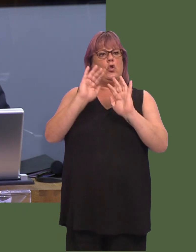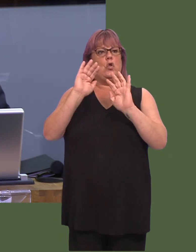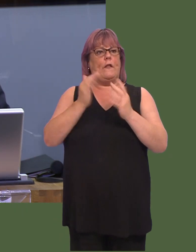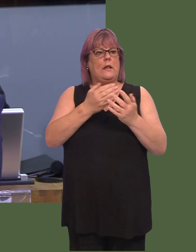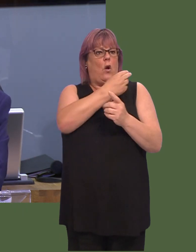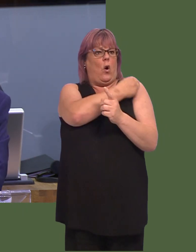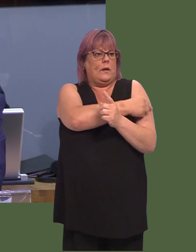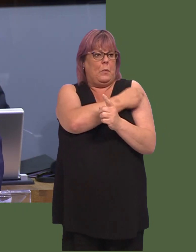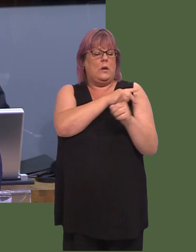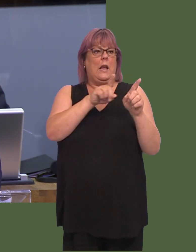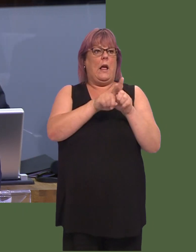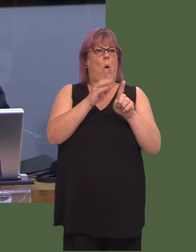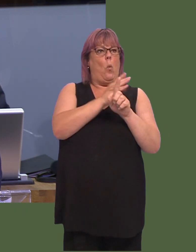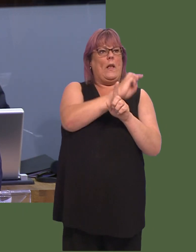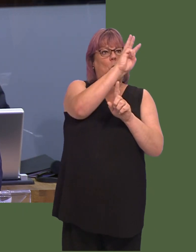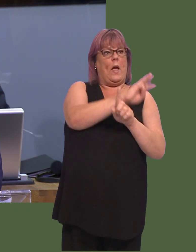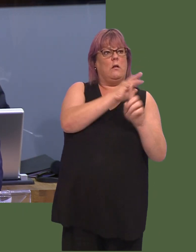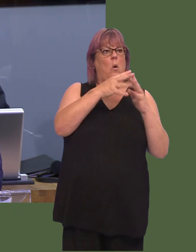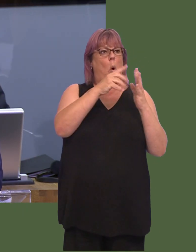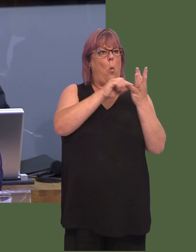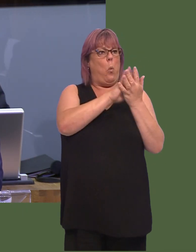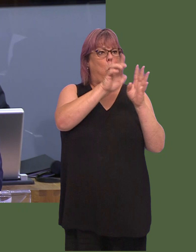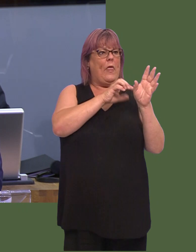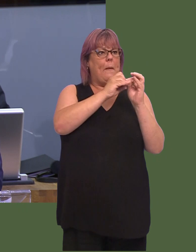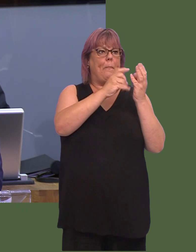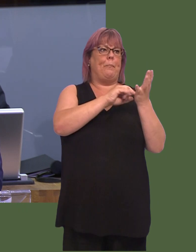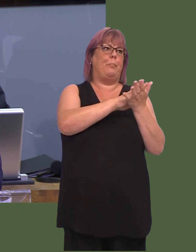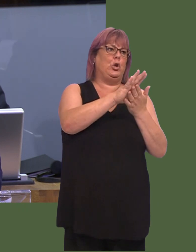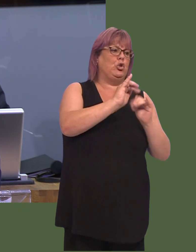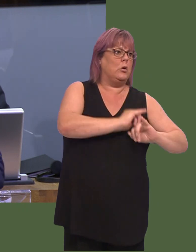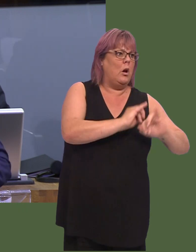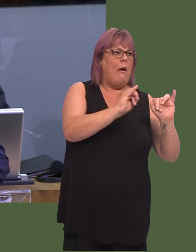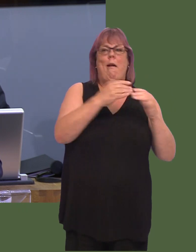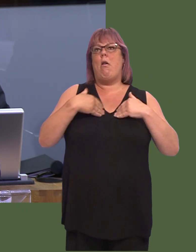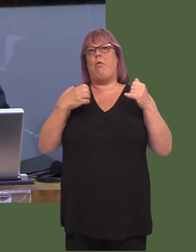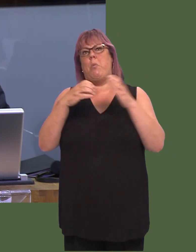downgrading of services and hospitals like Withybush in west Wales, in my constituency,